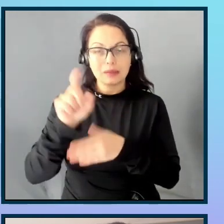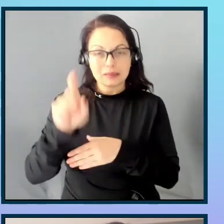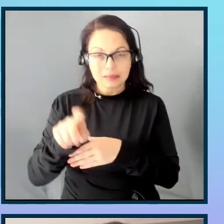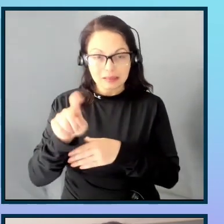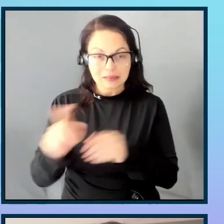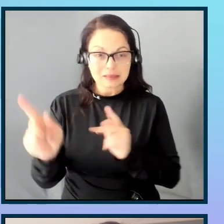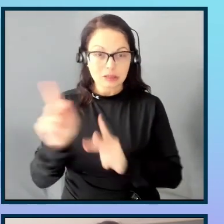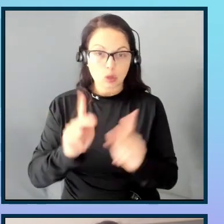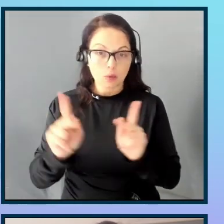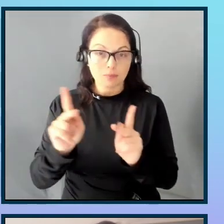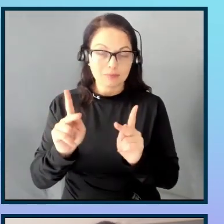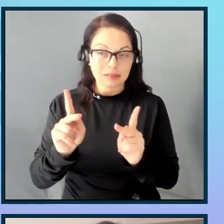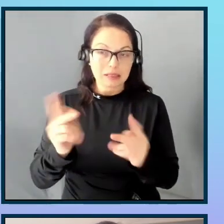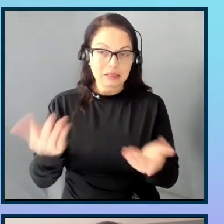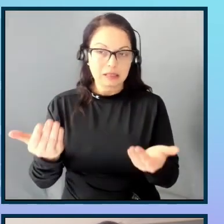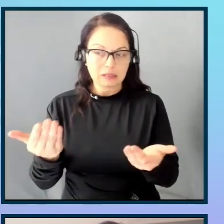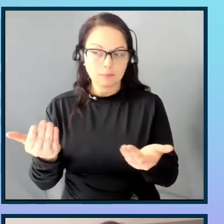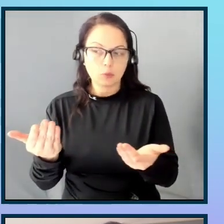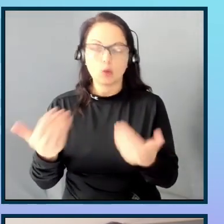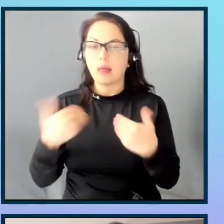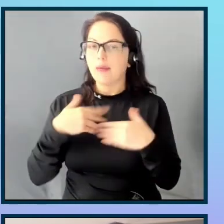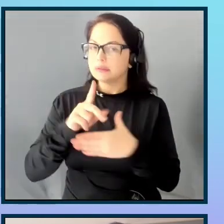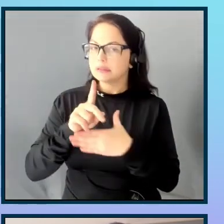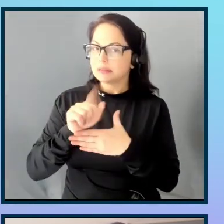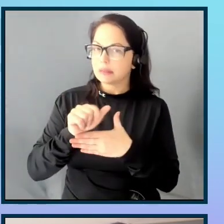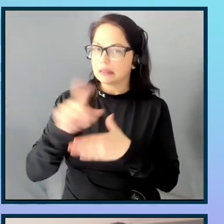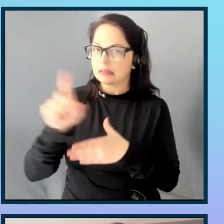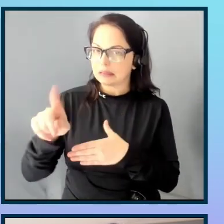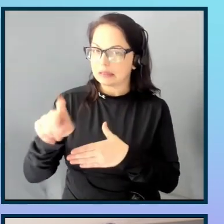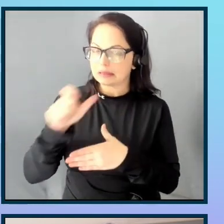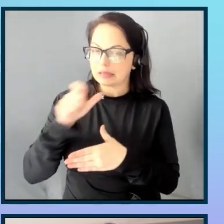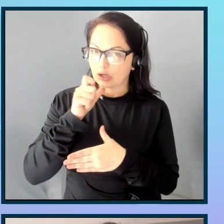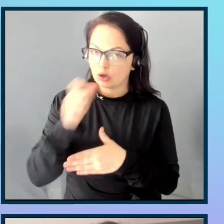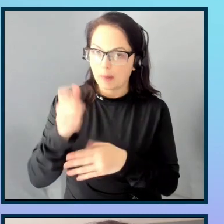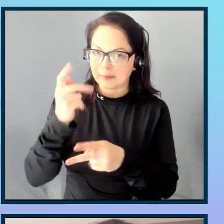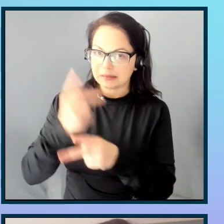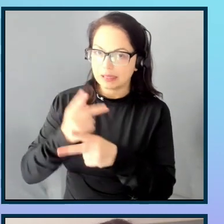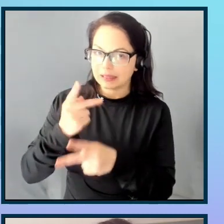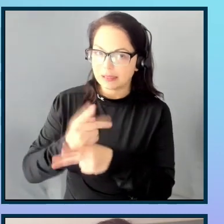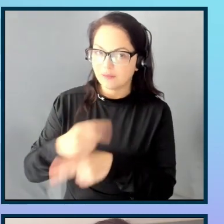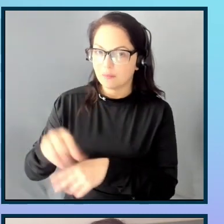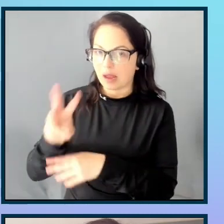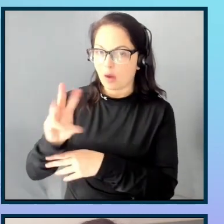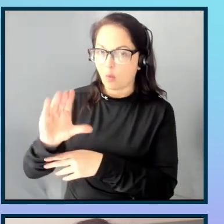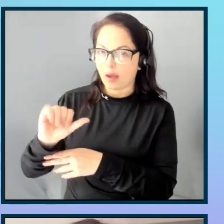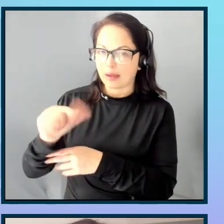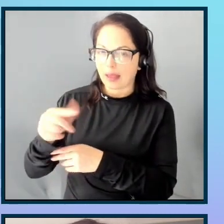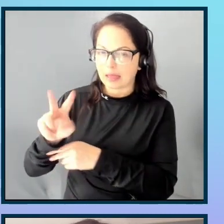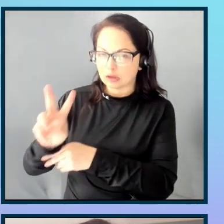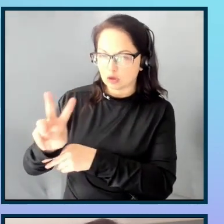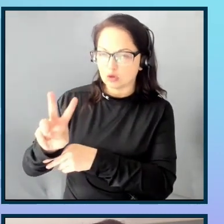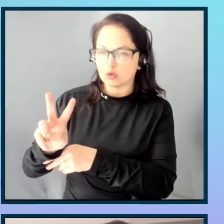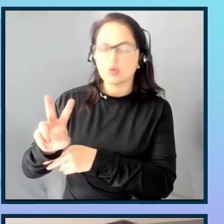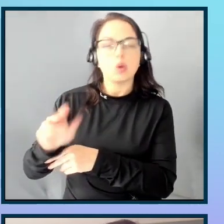currently not addressed by WCAG 2. And that just because of the way WCAG 2 was structured